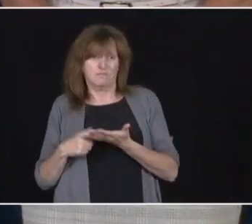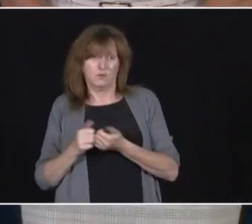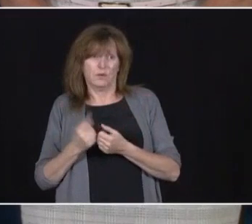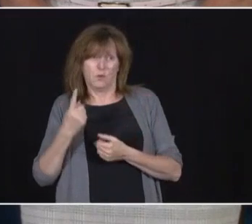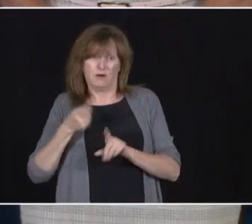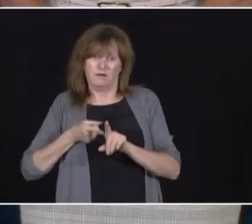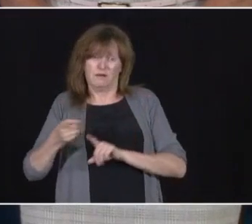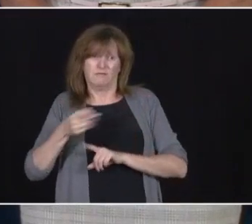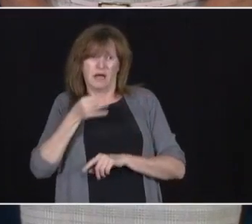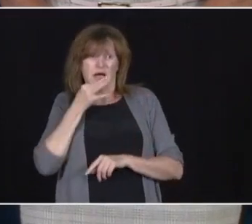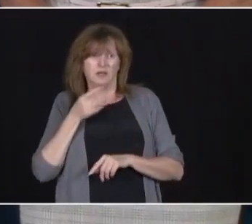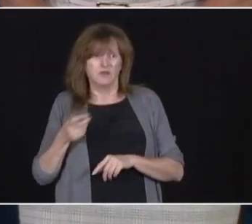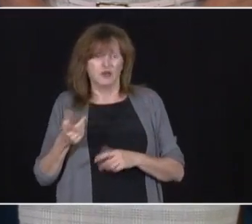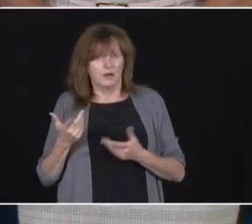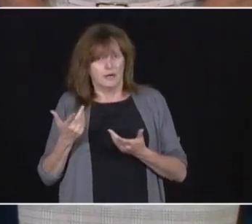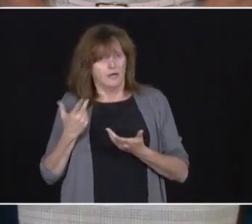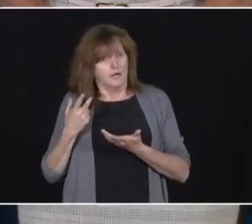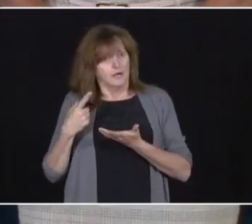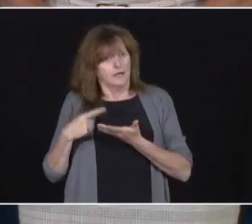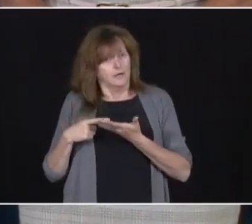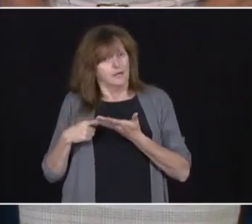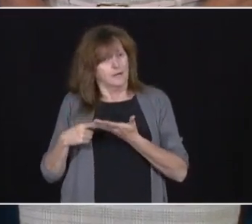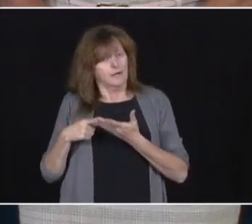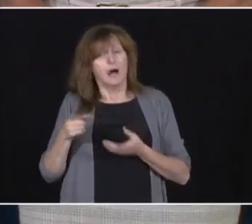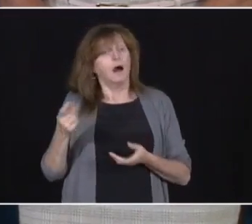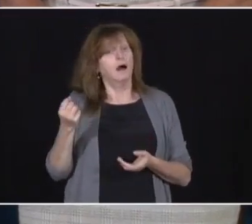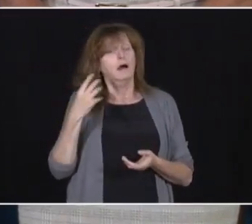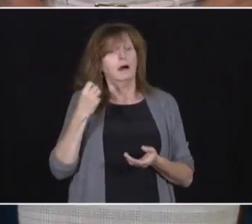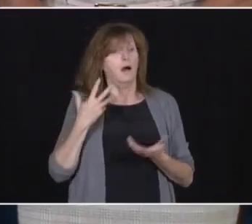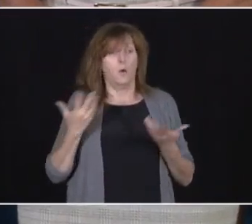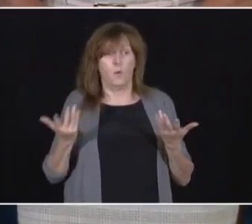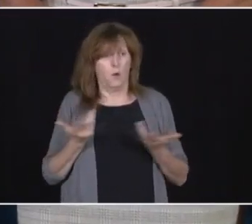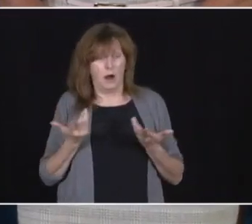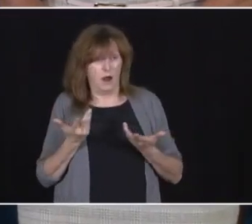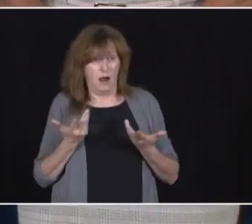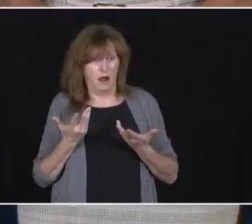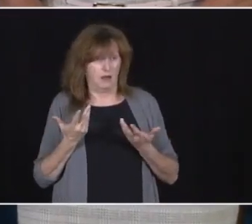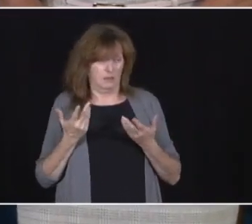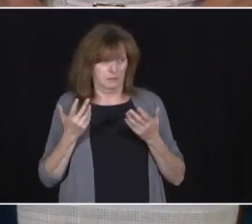And this conversation kind of went like this. You are doing so well